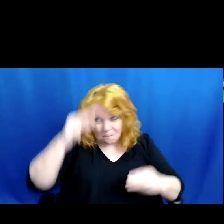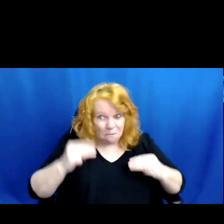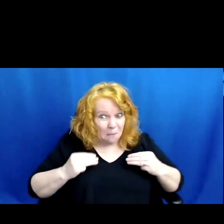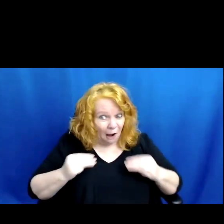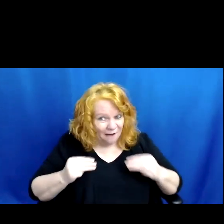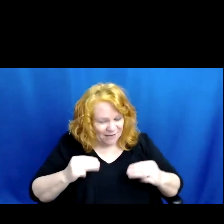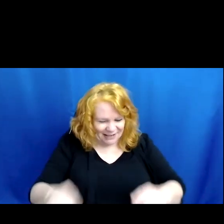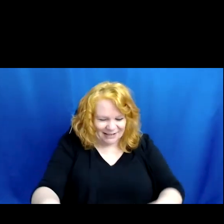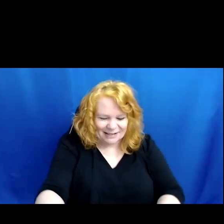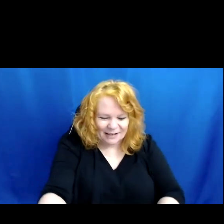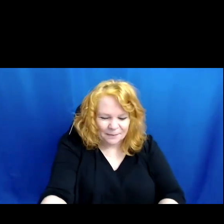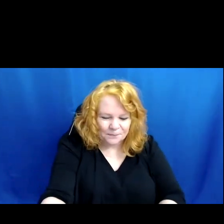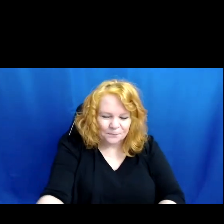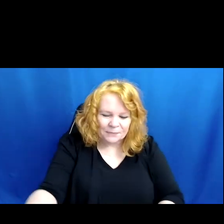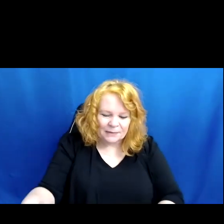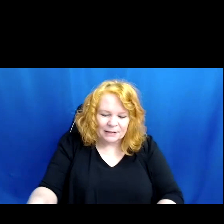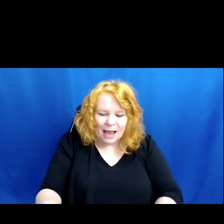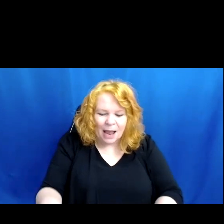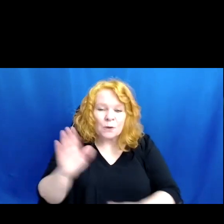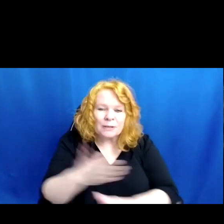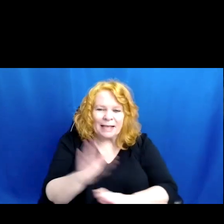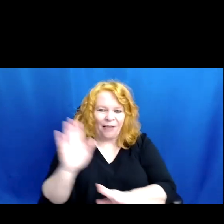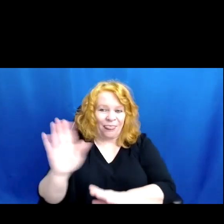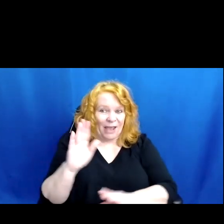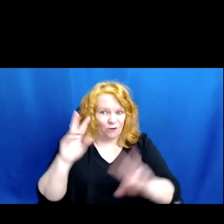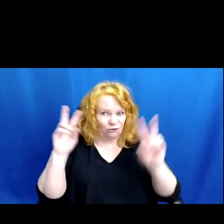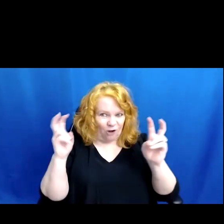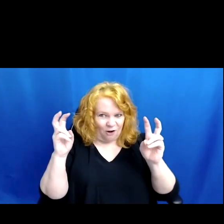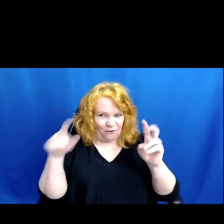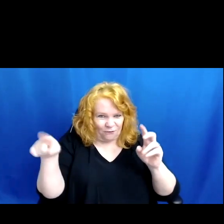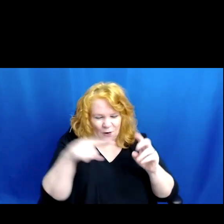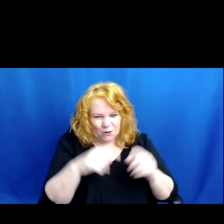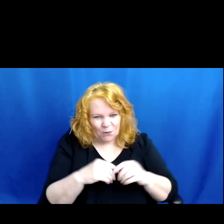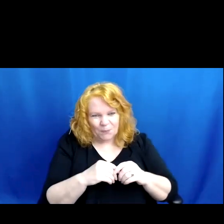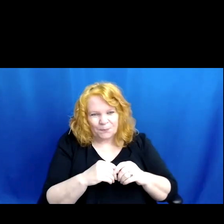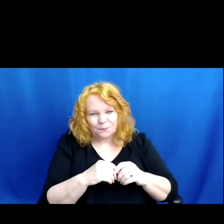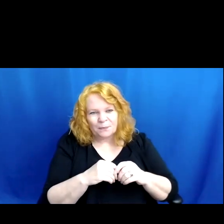I am going to sing the Marvin theme song to you. I sing this every week.